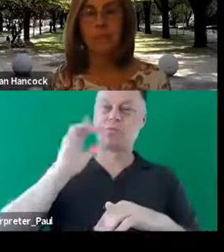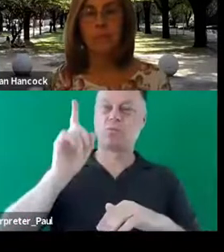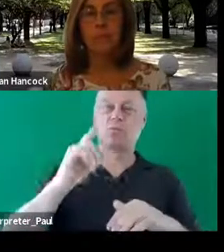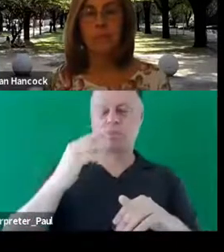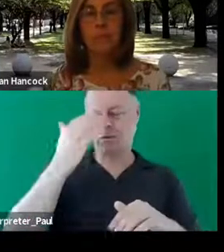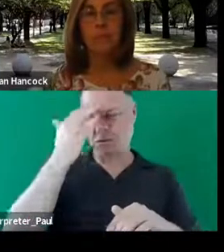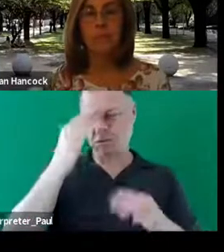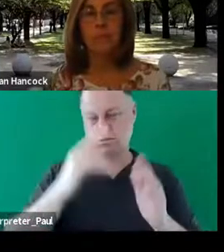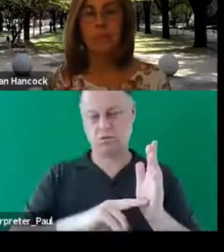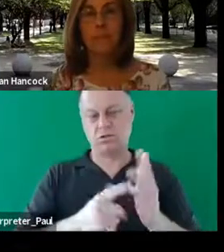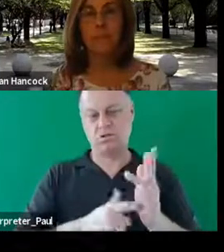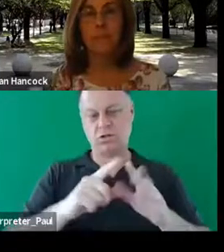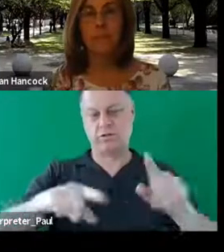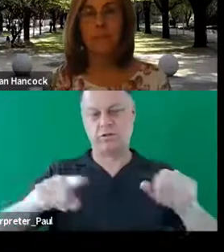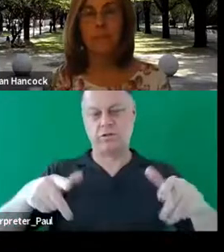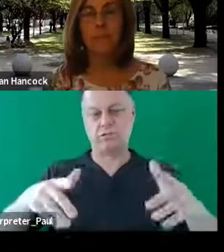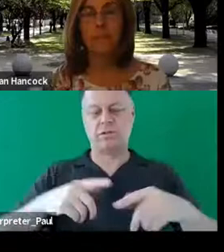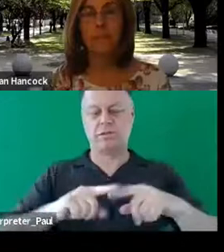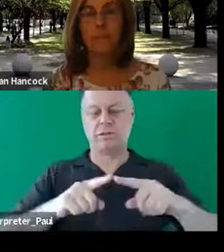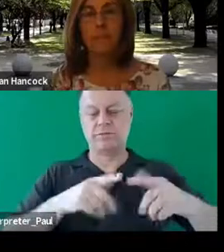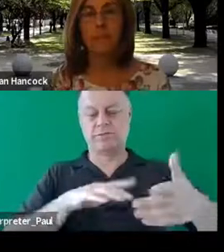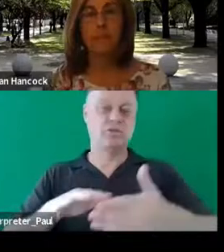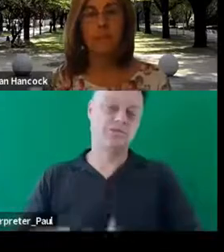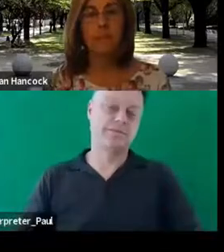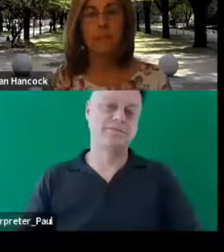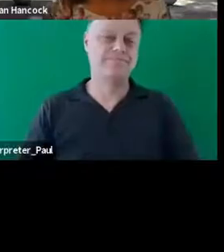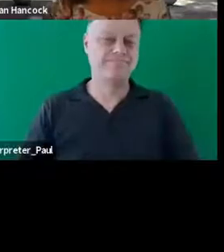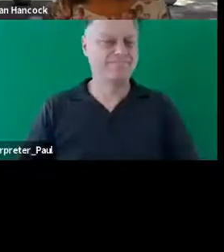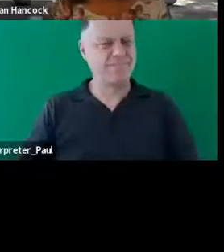address these difficulties that they experience. DEBBIE: Yeah. I really love that. That's really